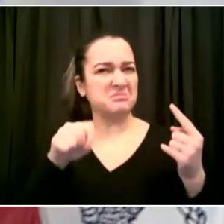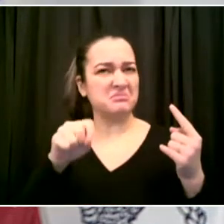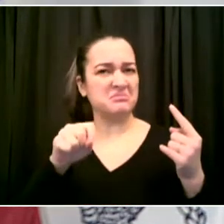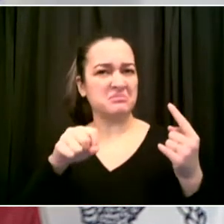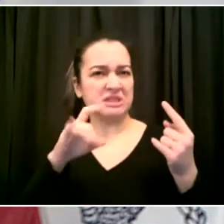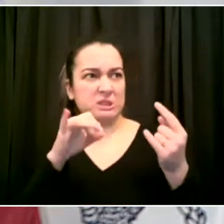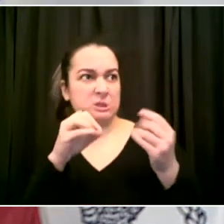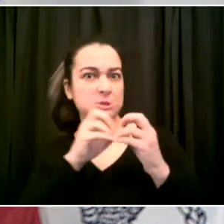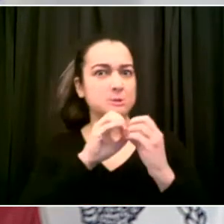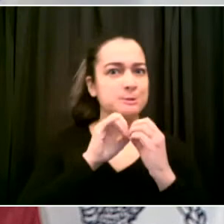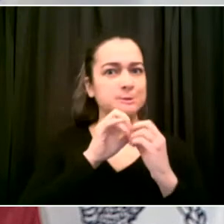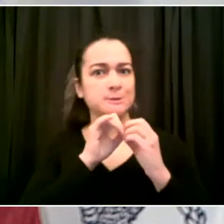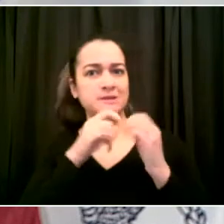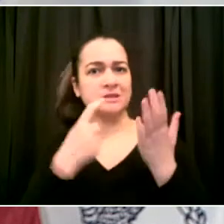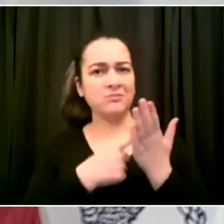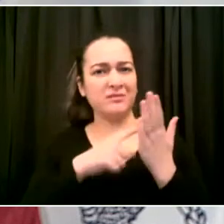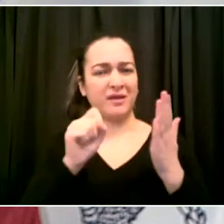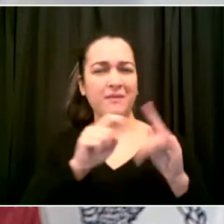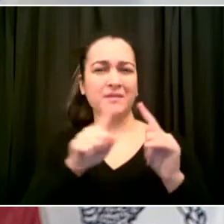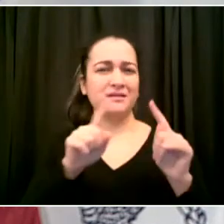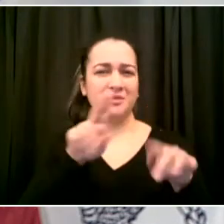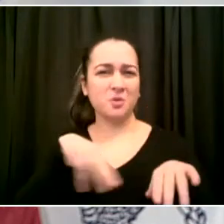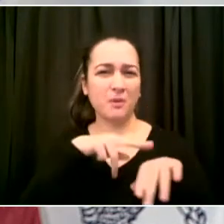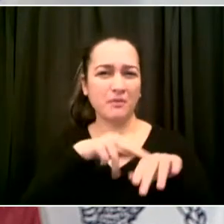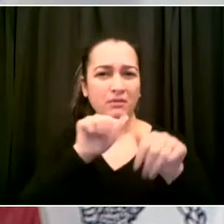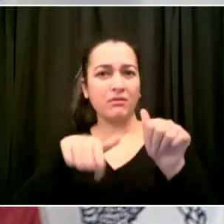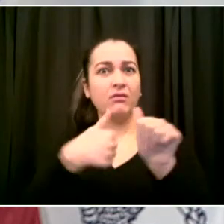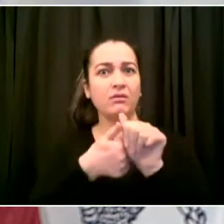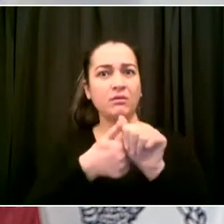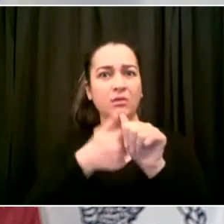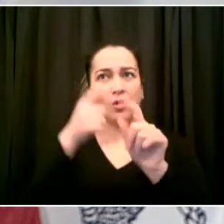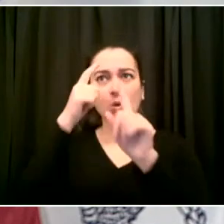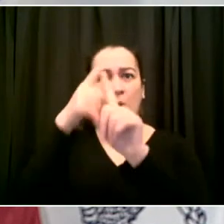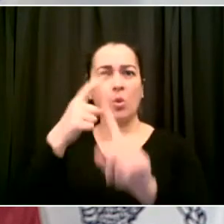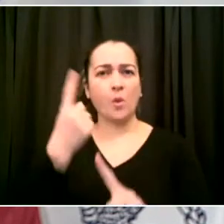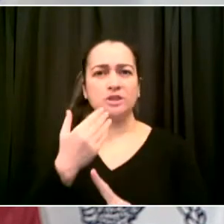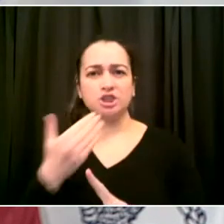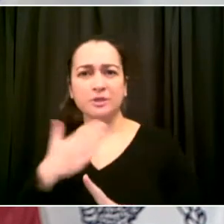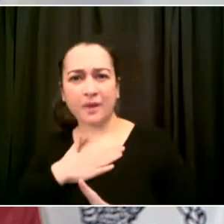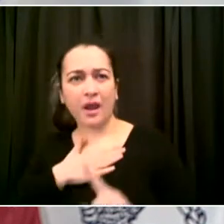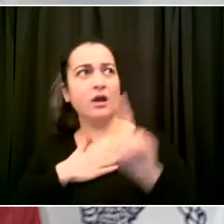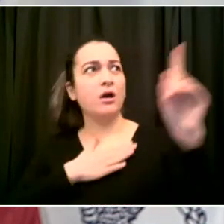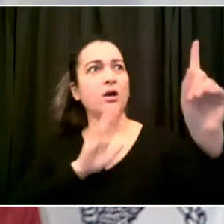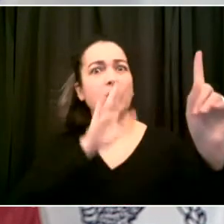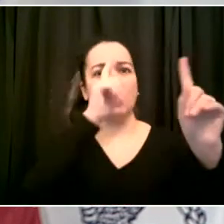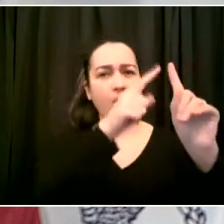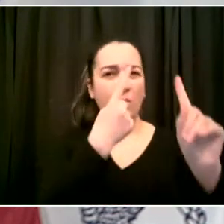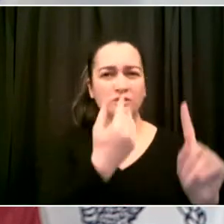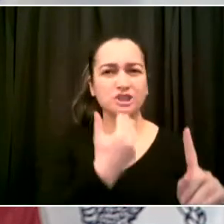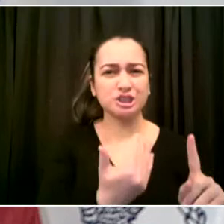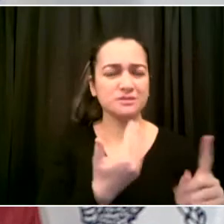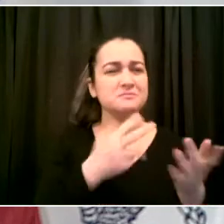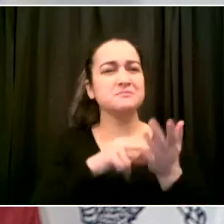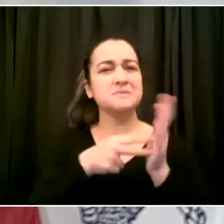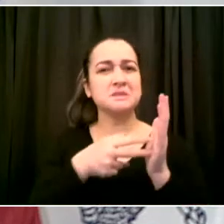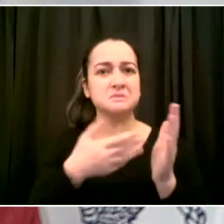BUT MY RESPECT FOR THE WOMEN WERE P PALYING SUCH A CRUCIAL LEADERSHIP ROLE IN THIS